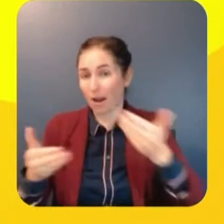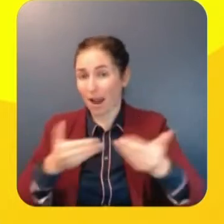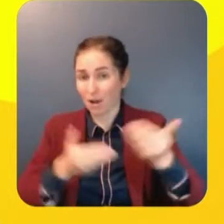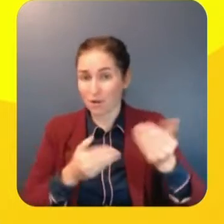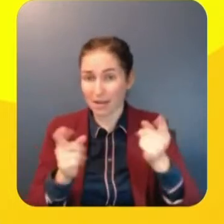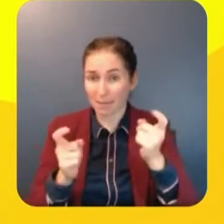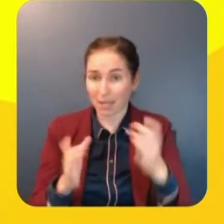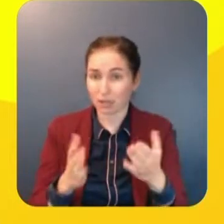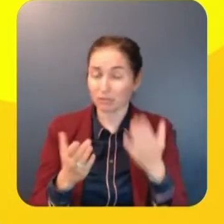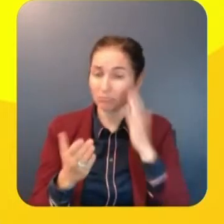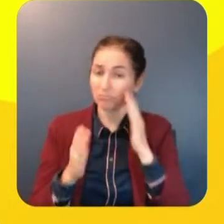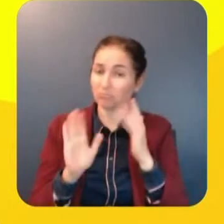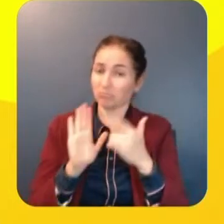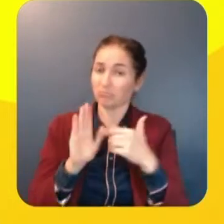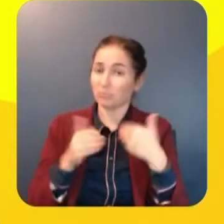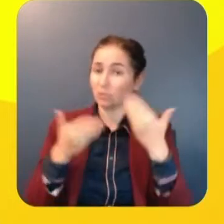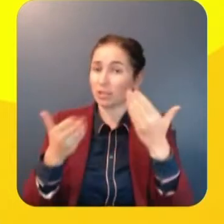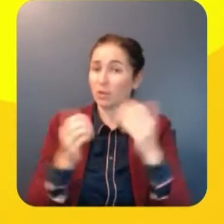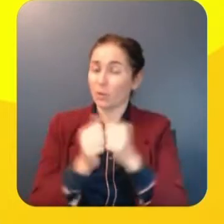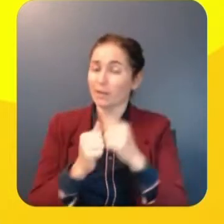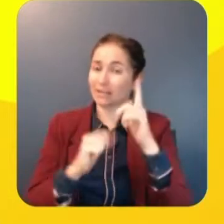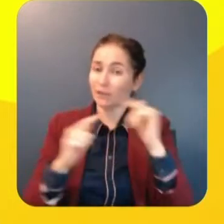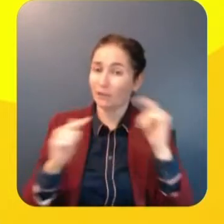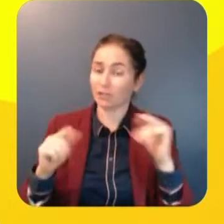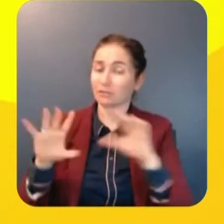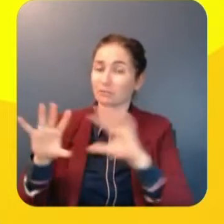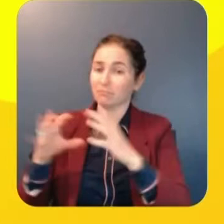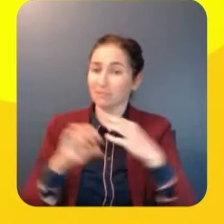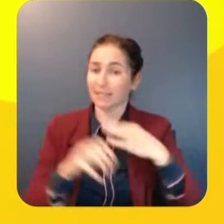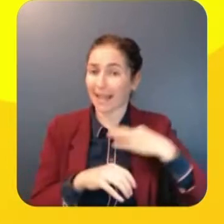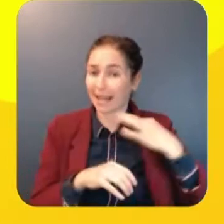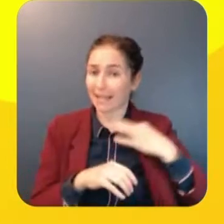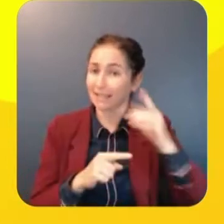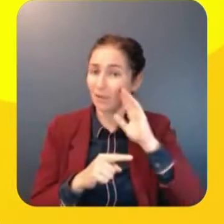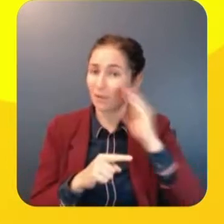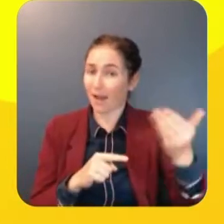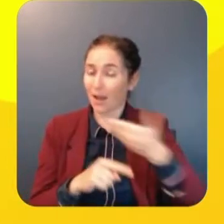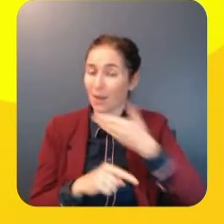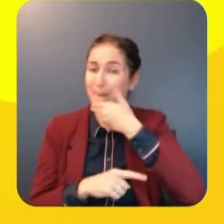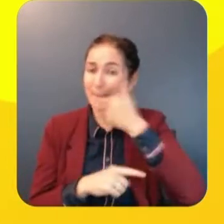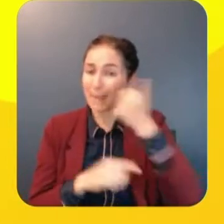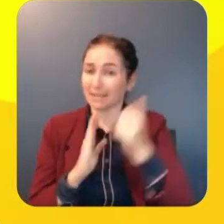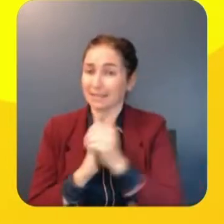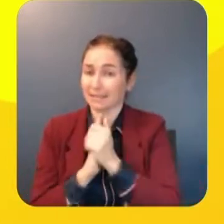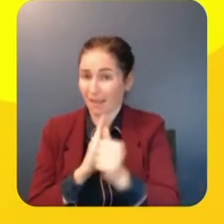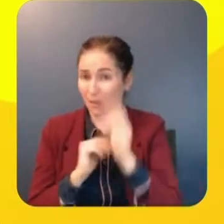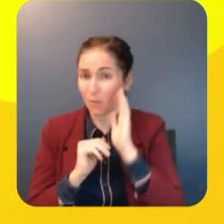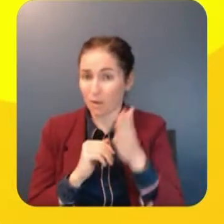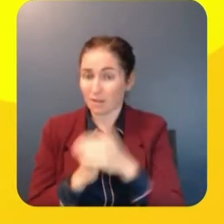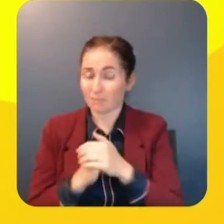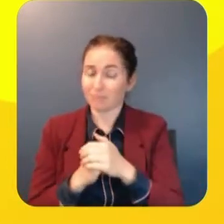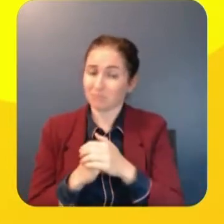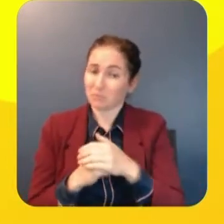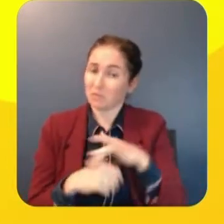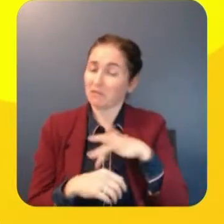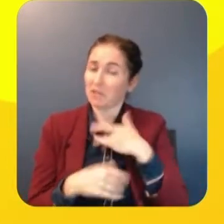diverse leads of candidates, they will hire the best talent. And we're confident that that talent will come